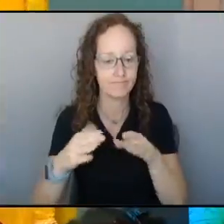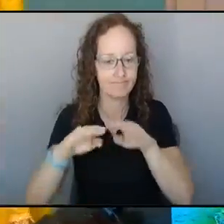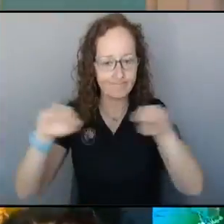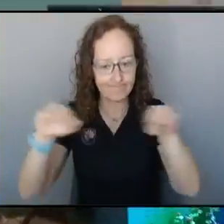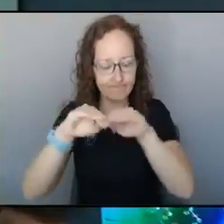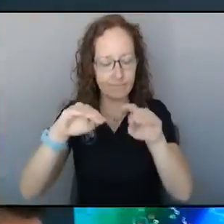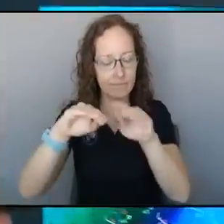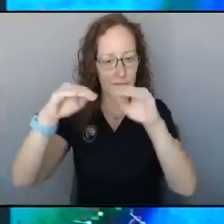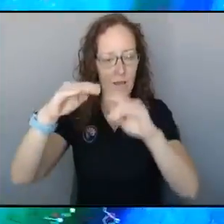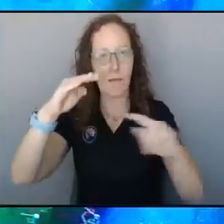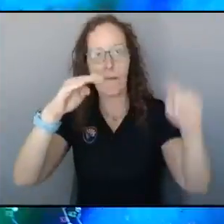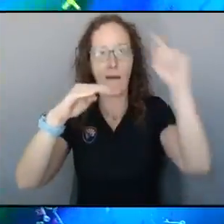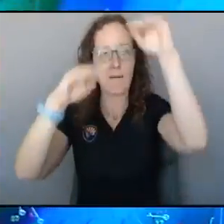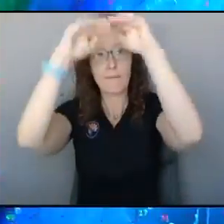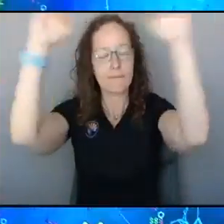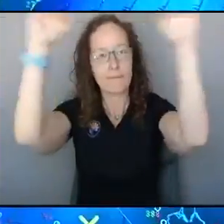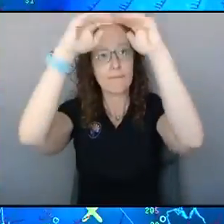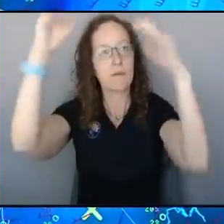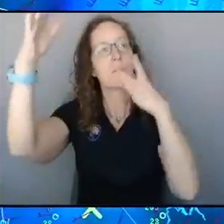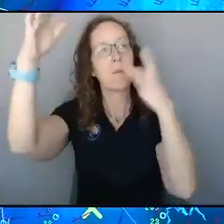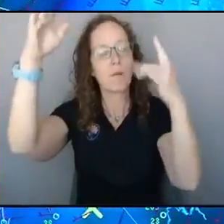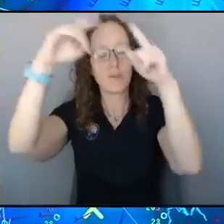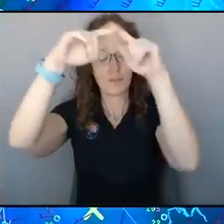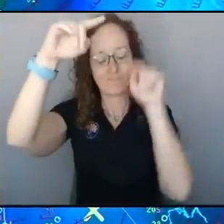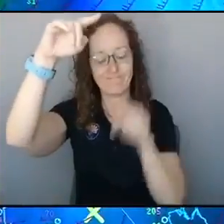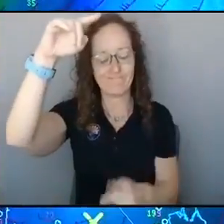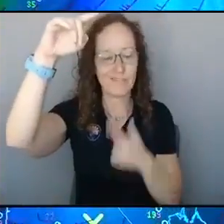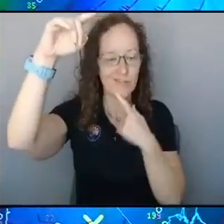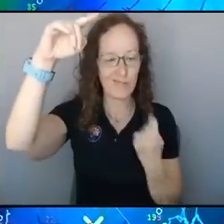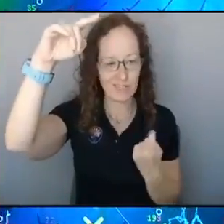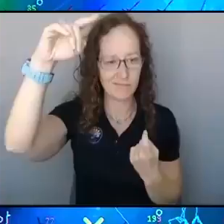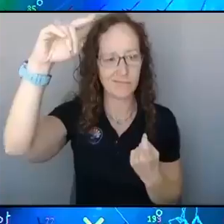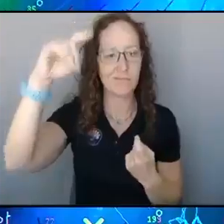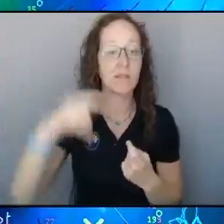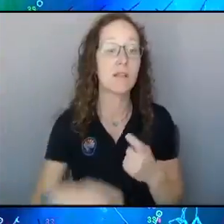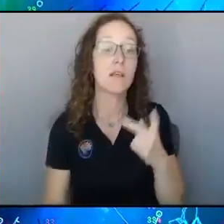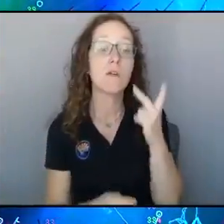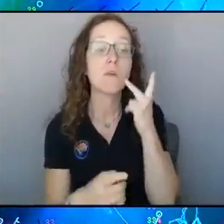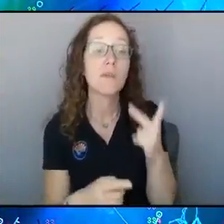here you can see this kind of milky pink cover color there is